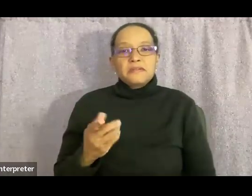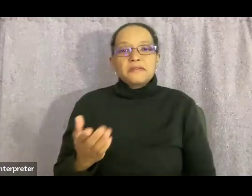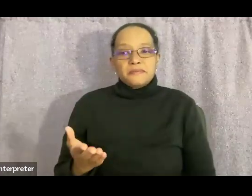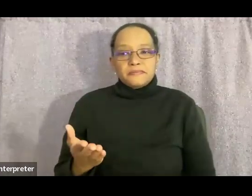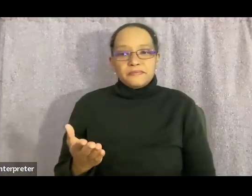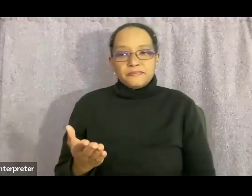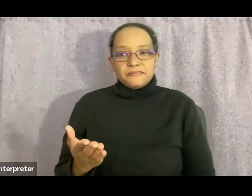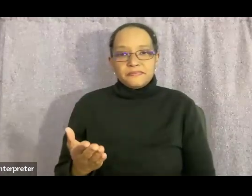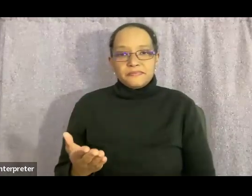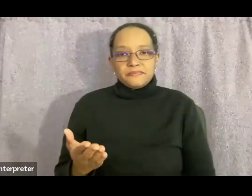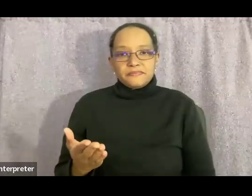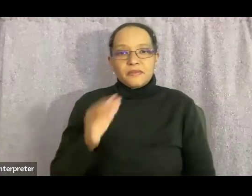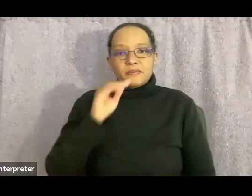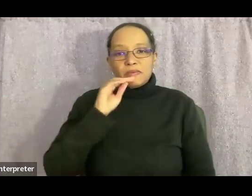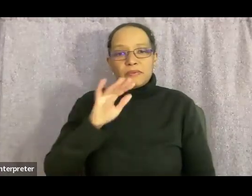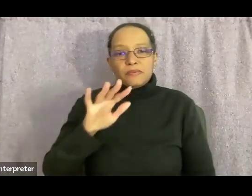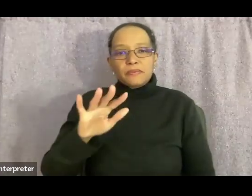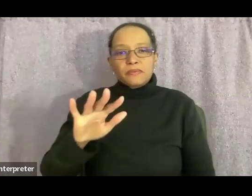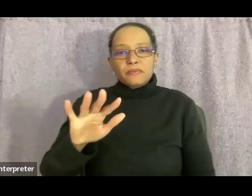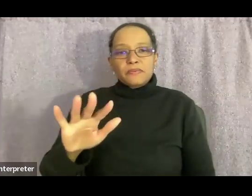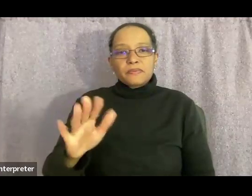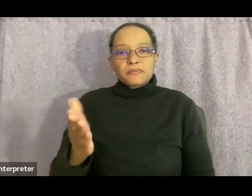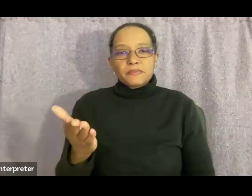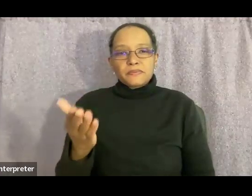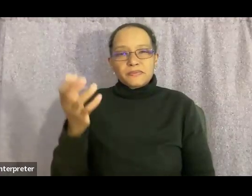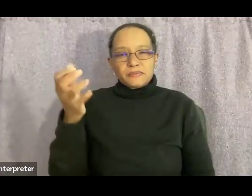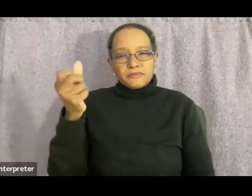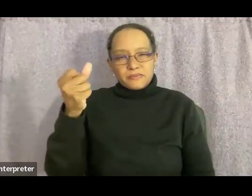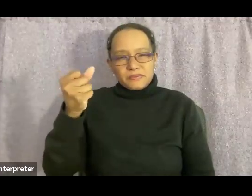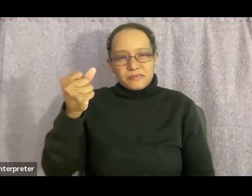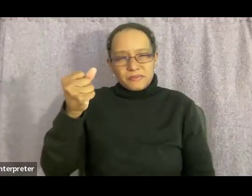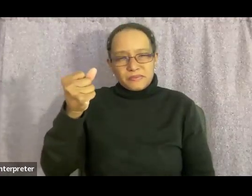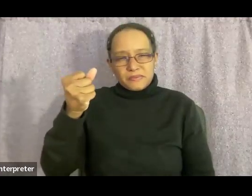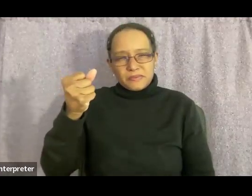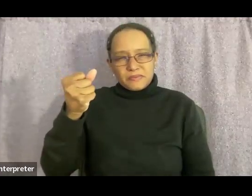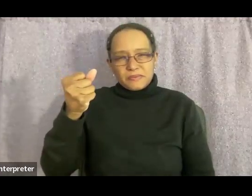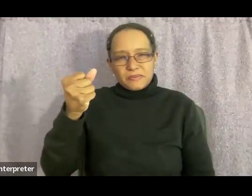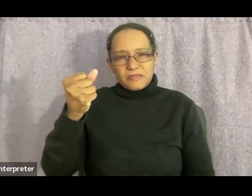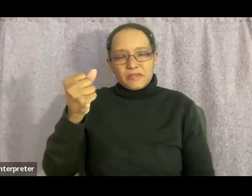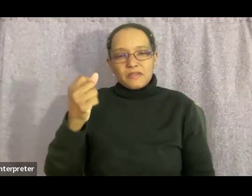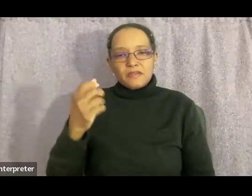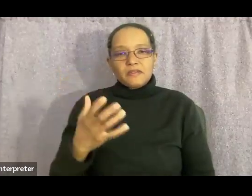Exhale. Straighten. Squeeze, squeeze, squeeze. Bend the elbow.